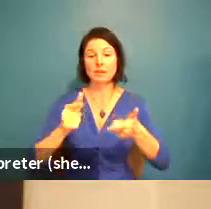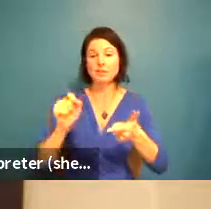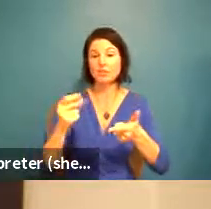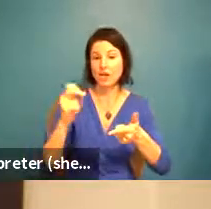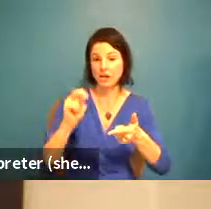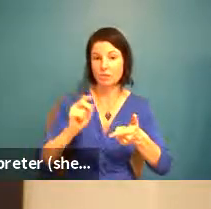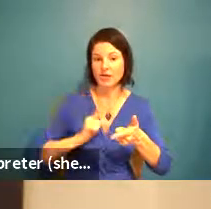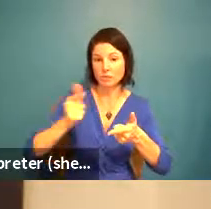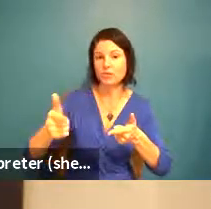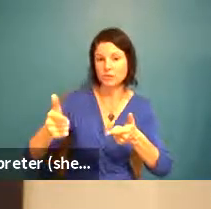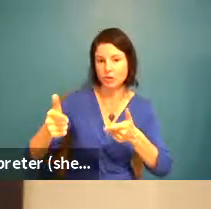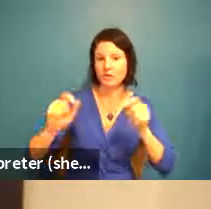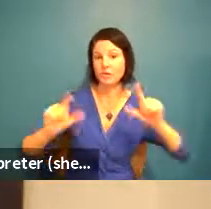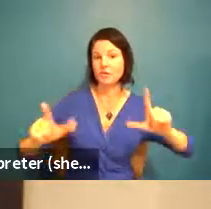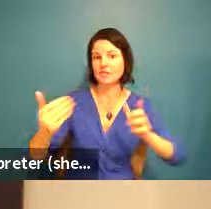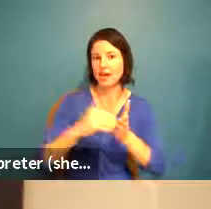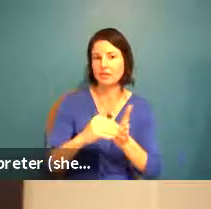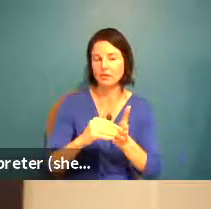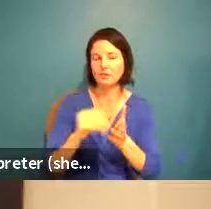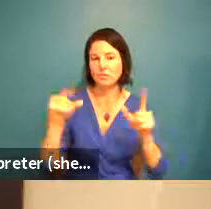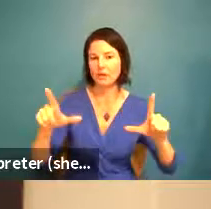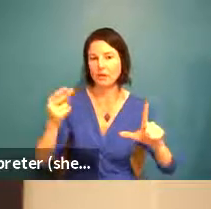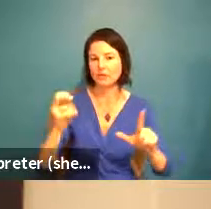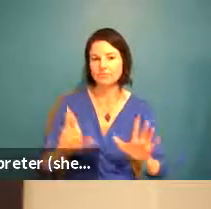comes to sharing when I switch, you'll have to do this again. You have to spotlight her.